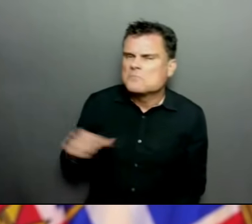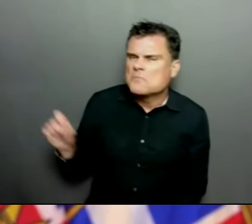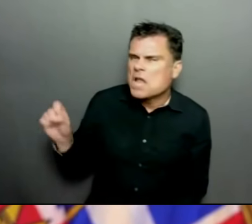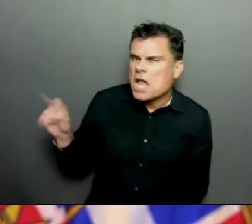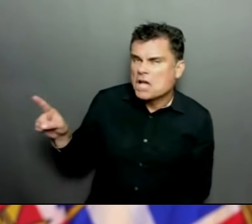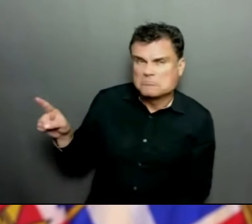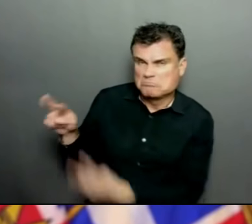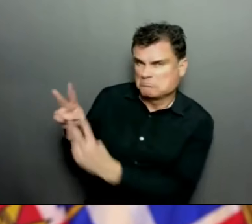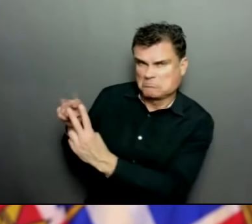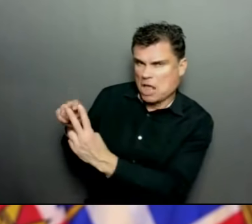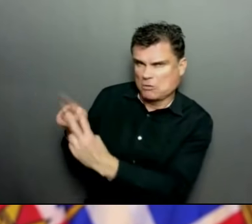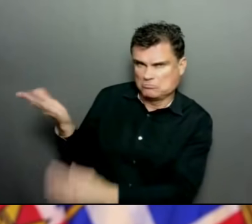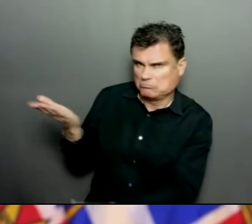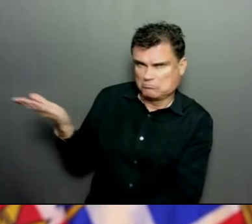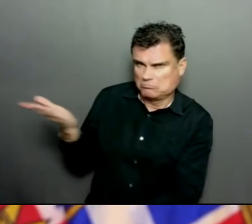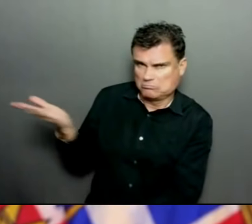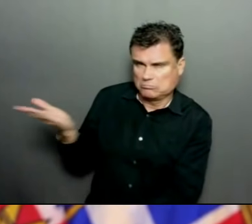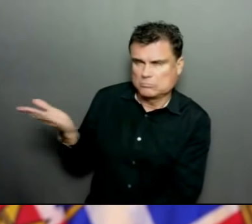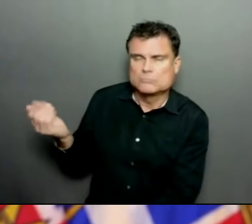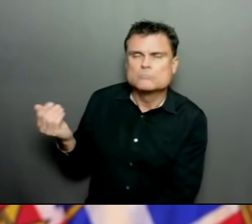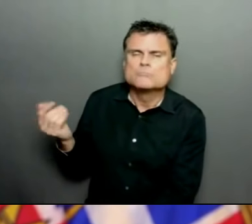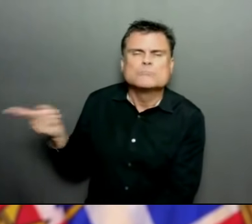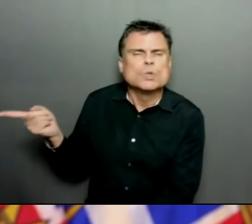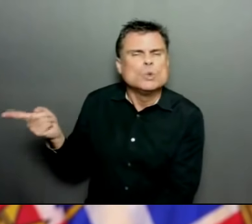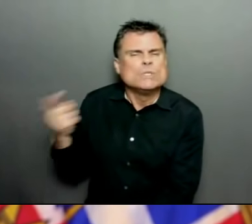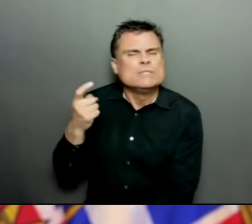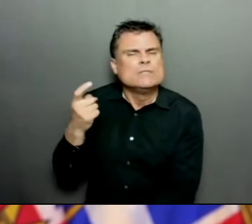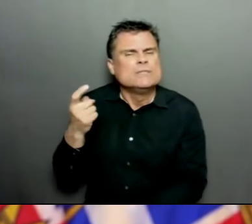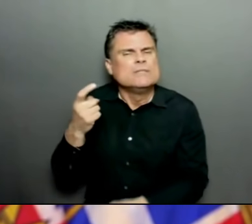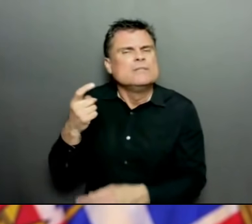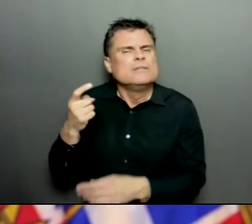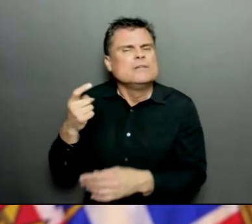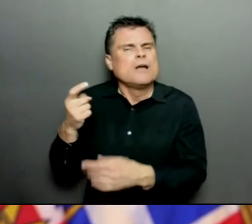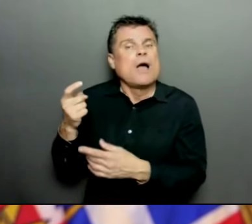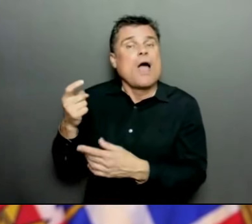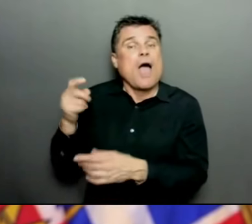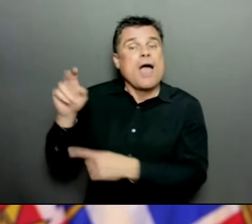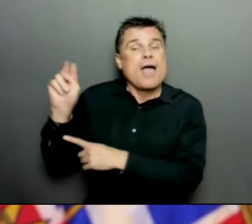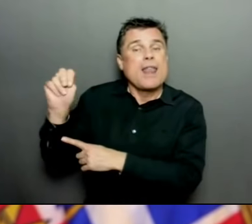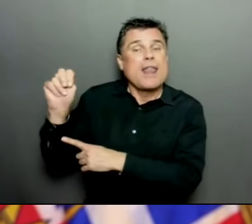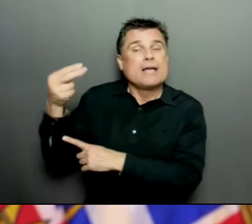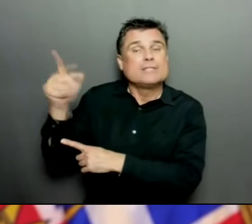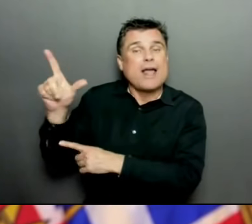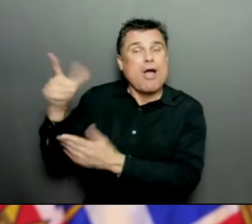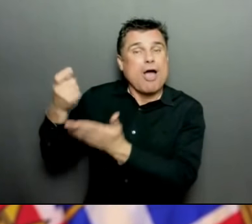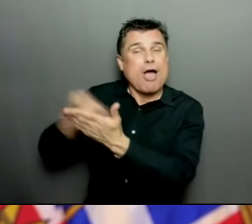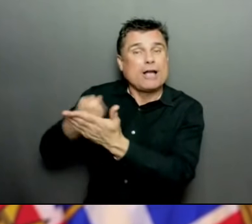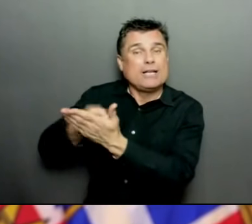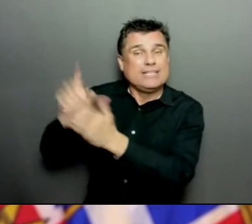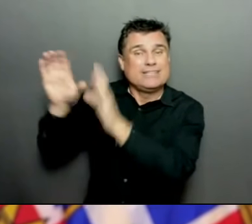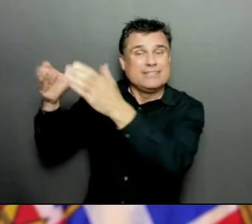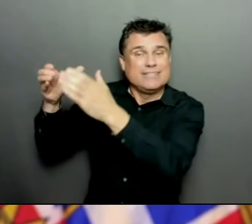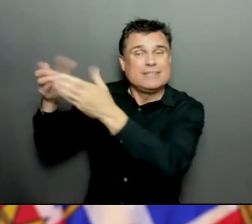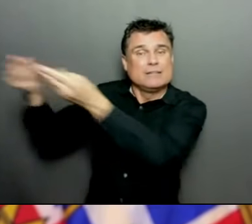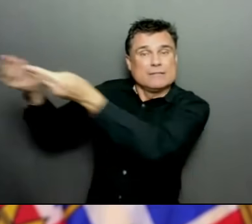I mentioned earlier you just received the Vancouver Canucks and the NHL puzzle in the last couple of days and that